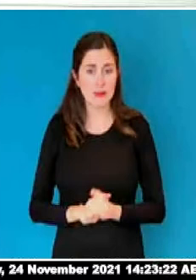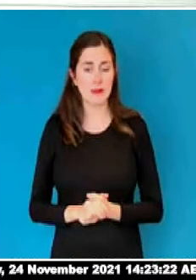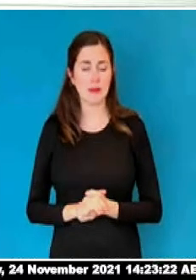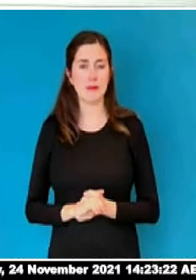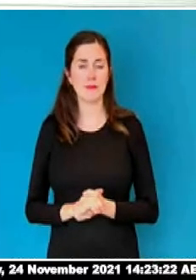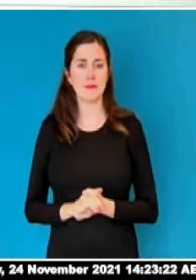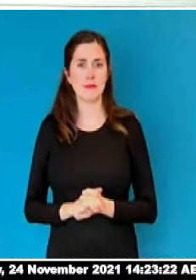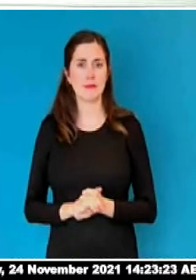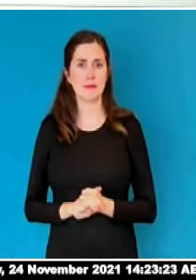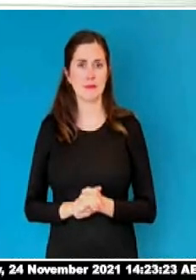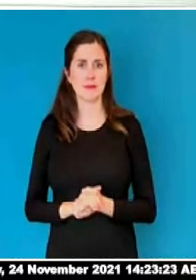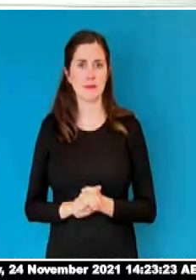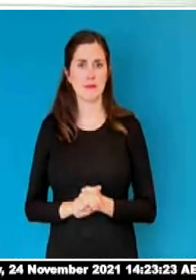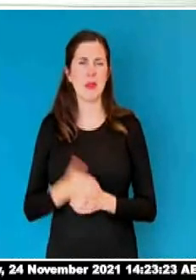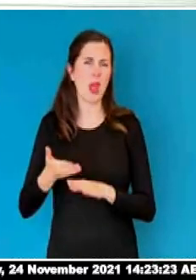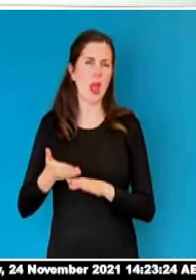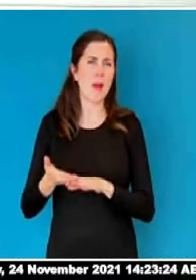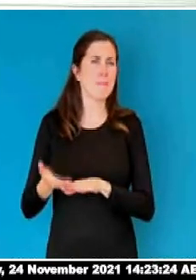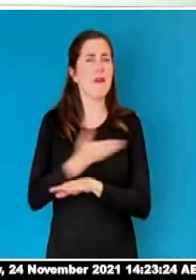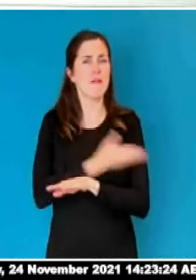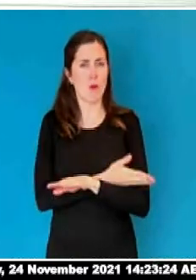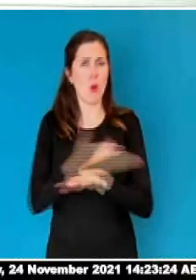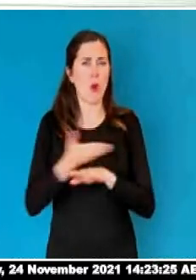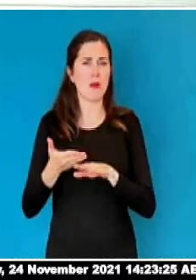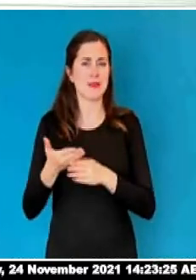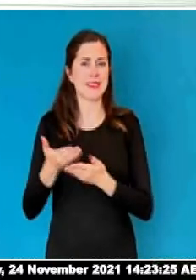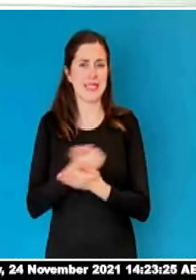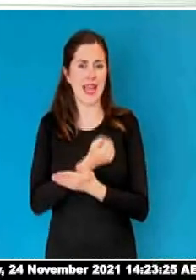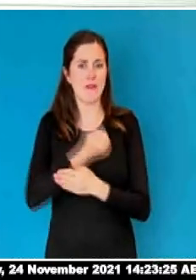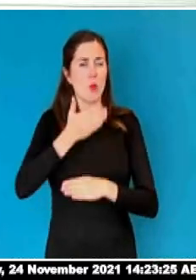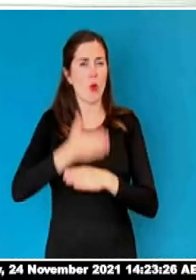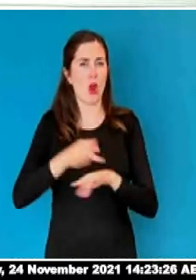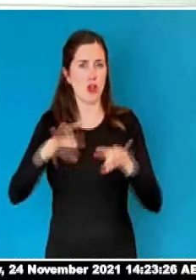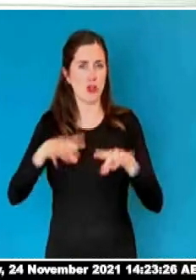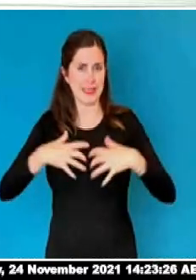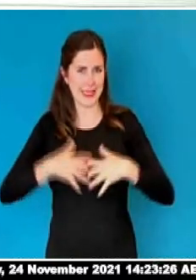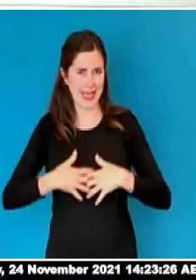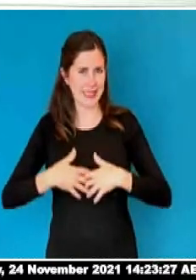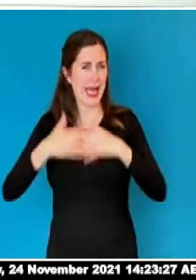coming into existence, there was a piece of work done by the Australian Safety and